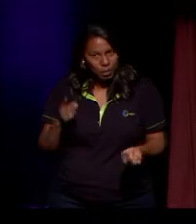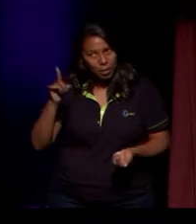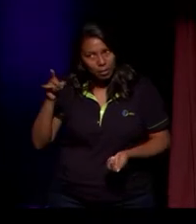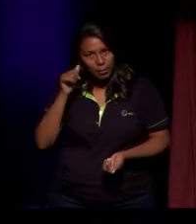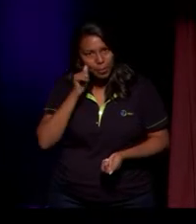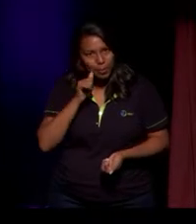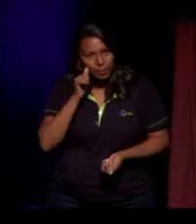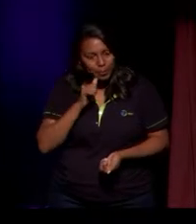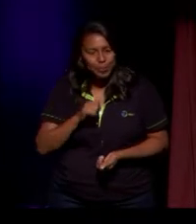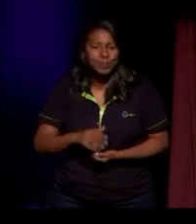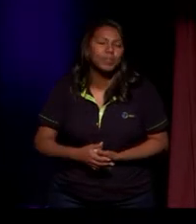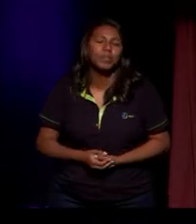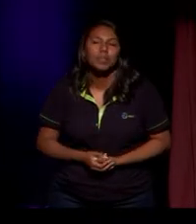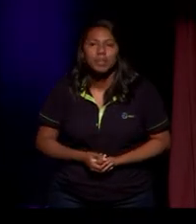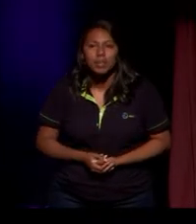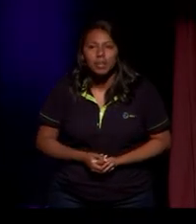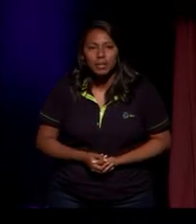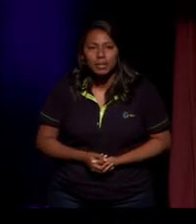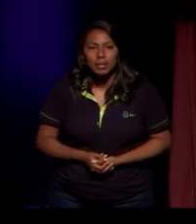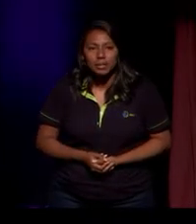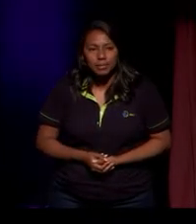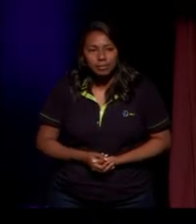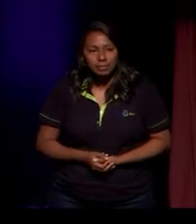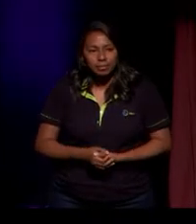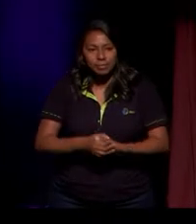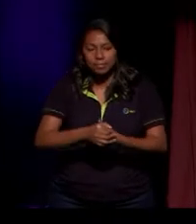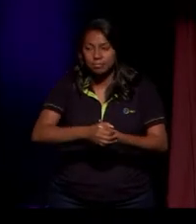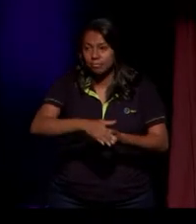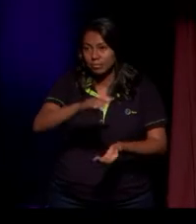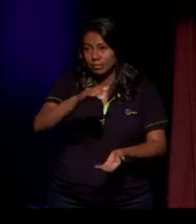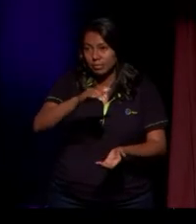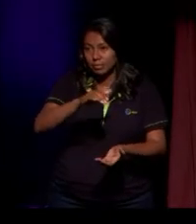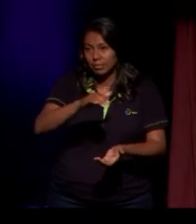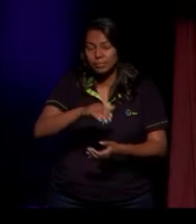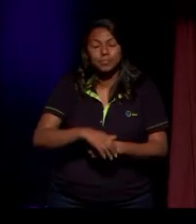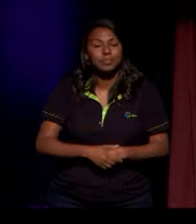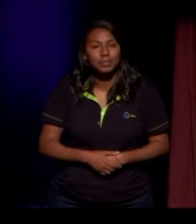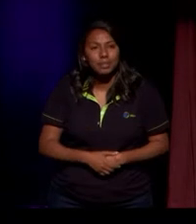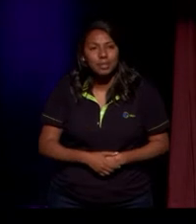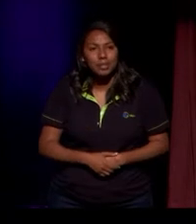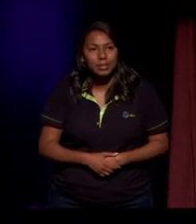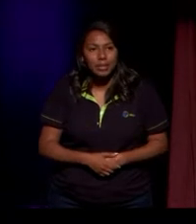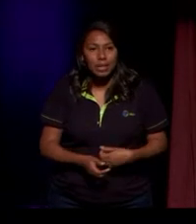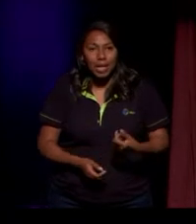In any situation, her estate is her husband's,